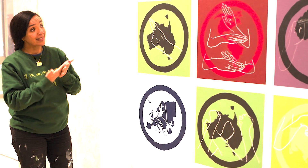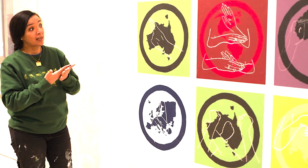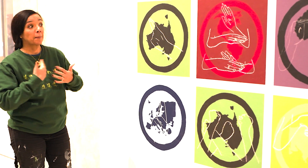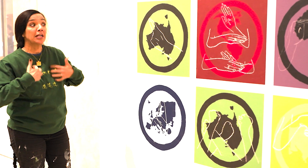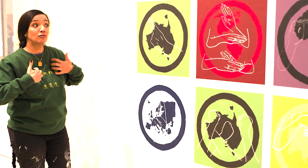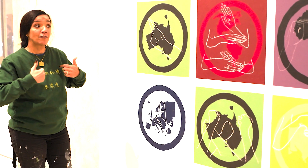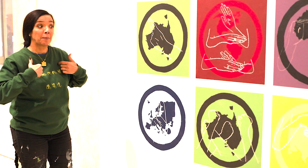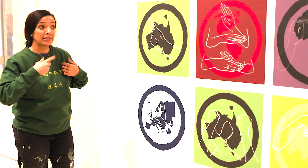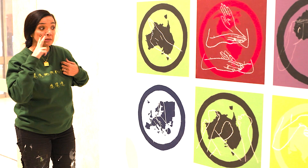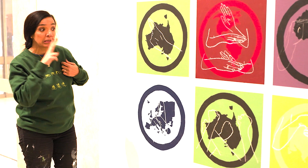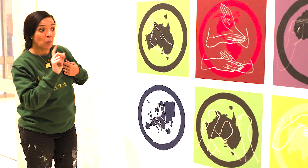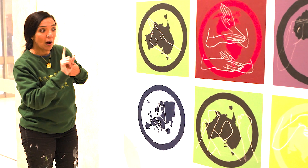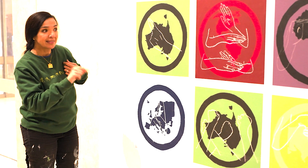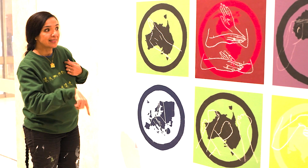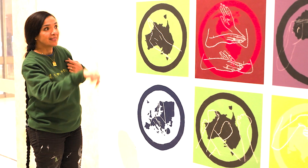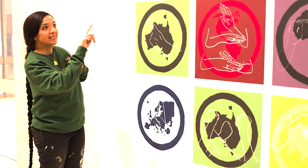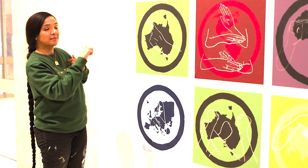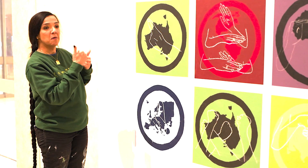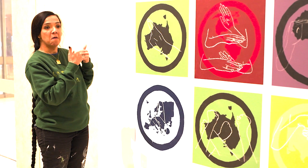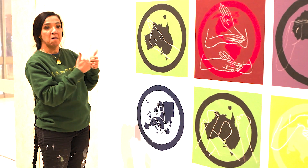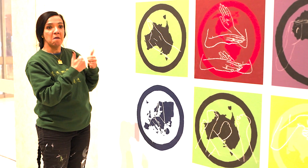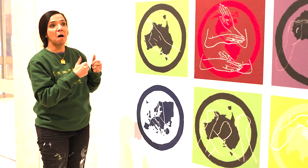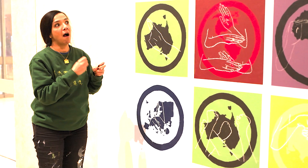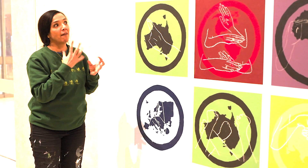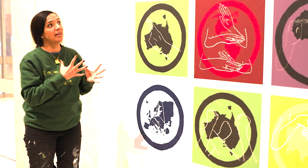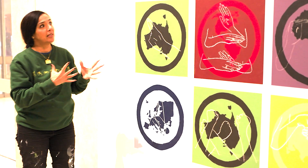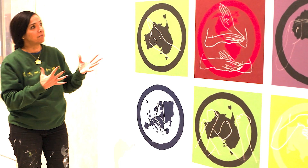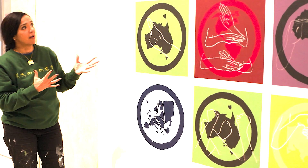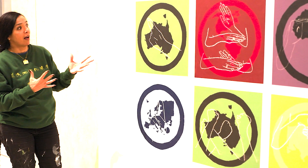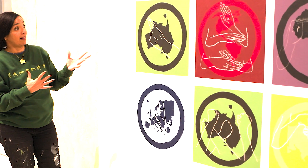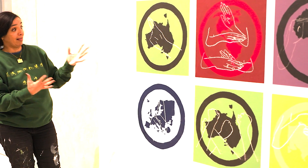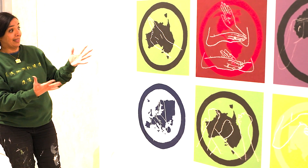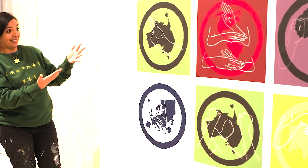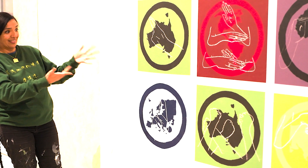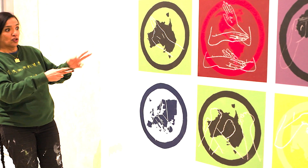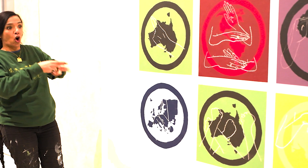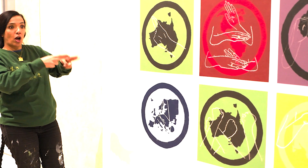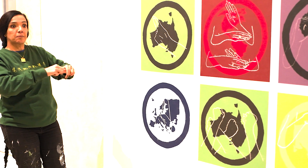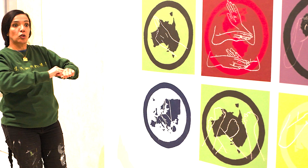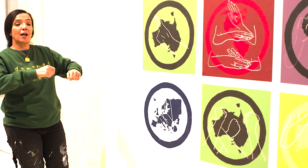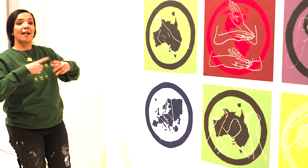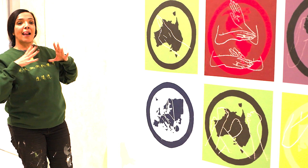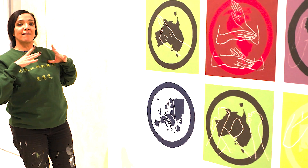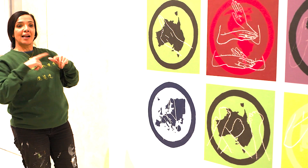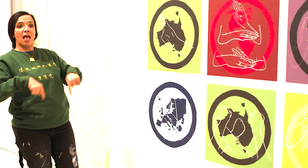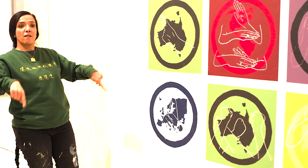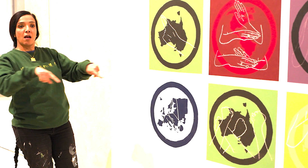that's seen as positive or negative for signs, but for me, I thought it was lovely to have those signs in here, and it's more space.